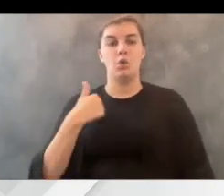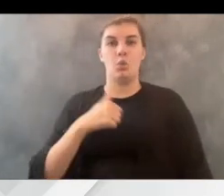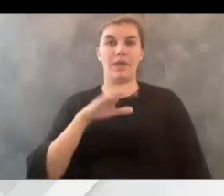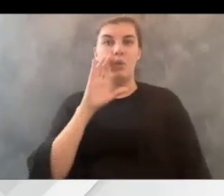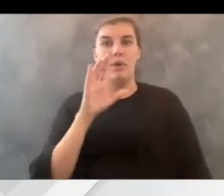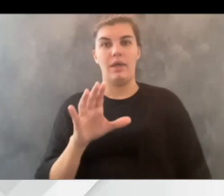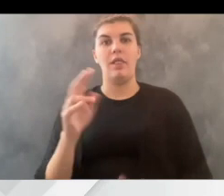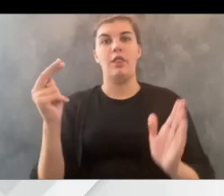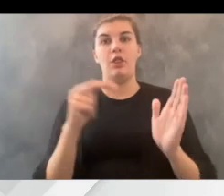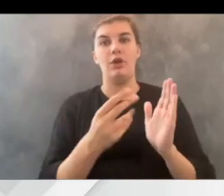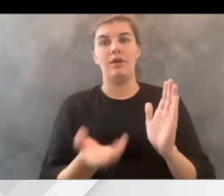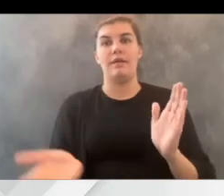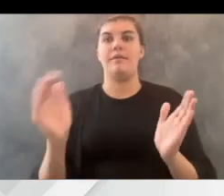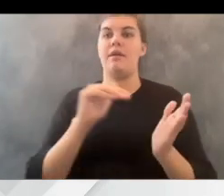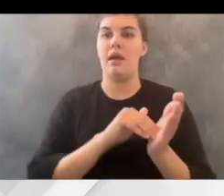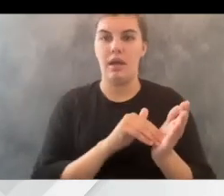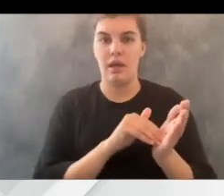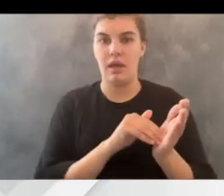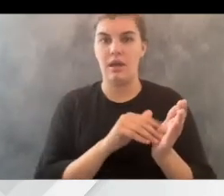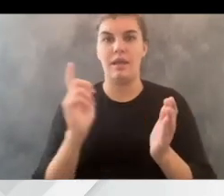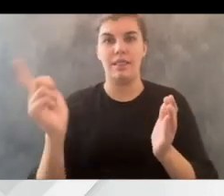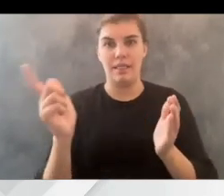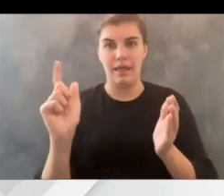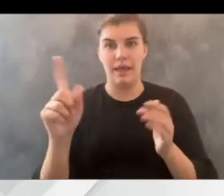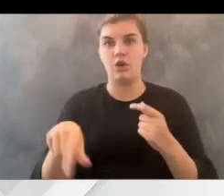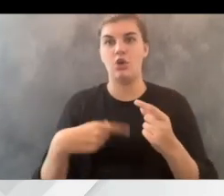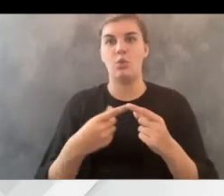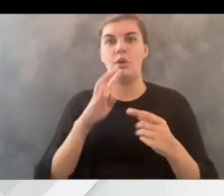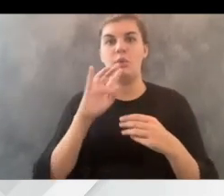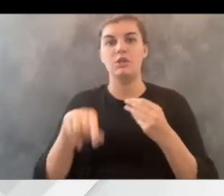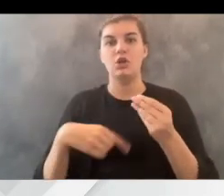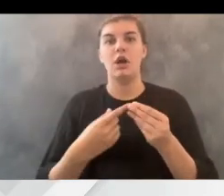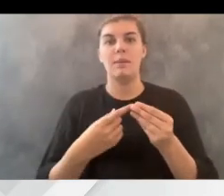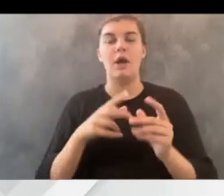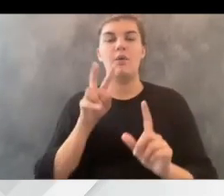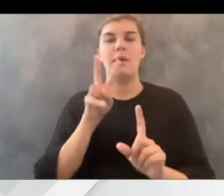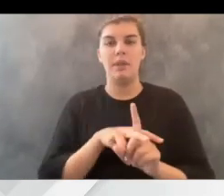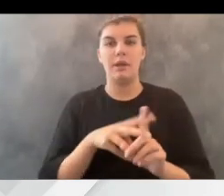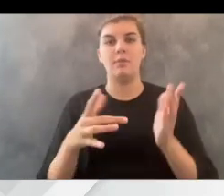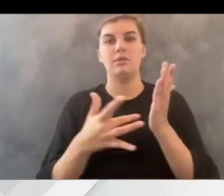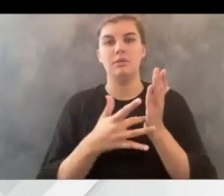these scoping requirements when we cover the applicable technical requirements in chapter 3.